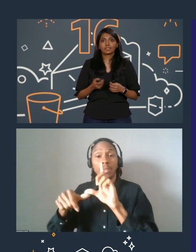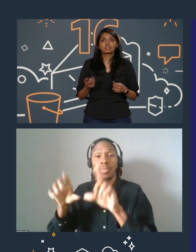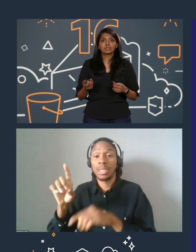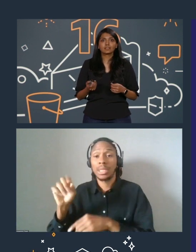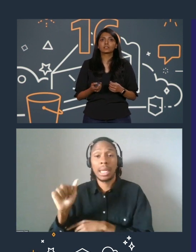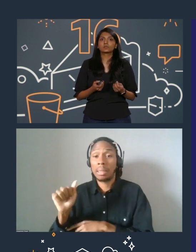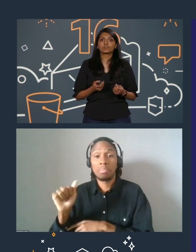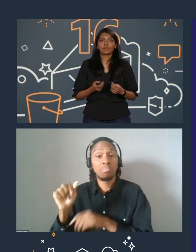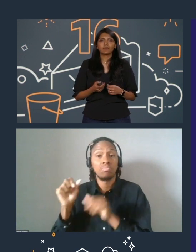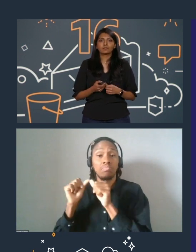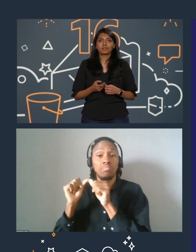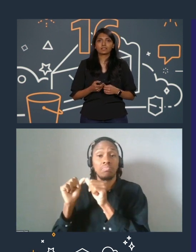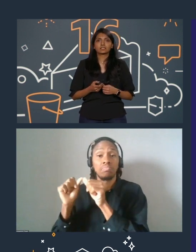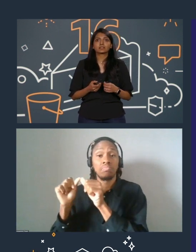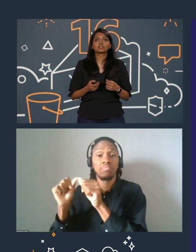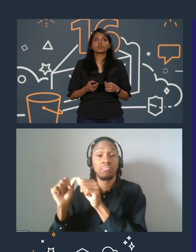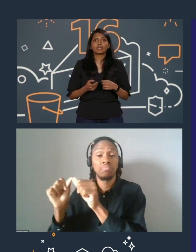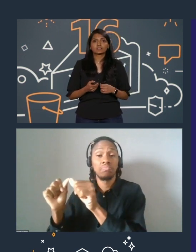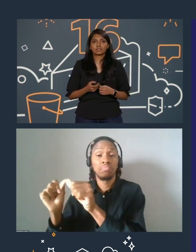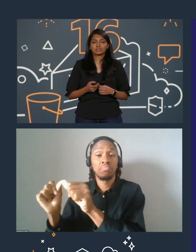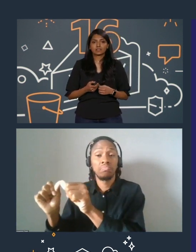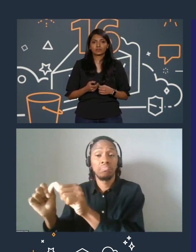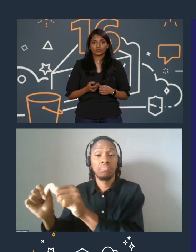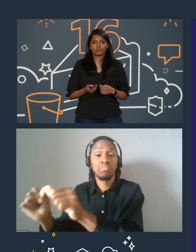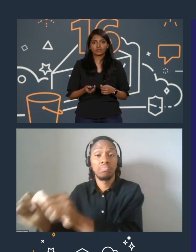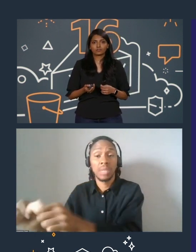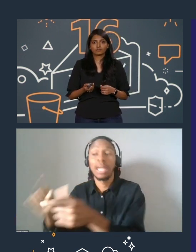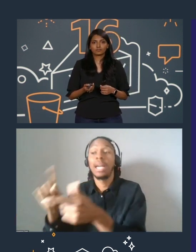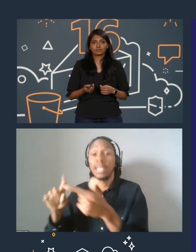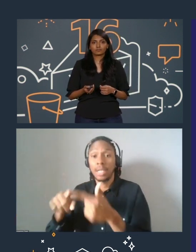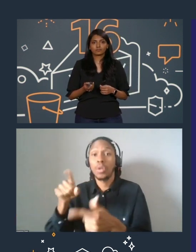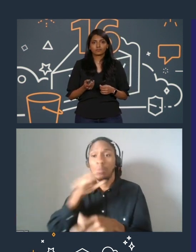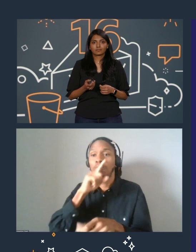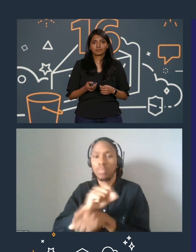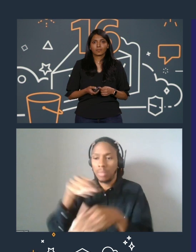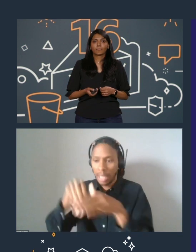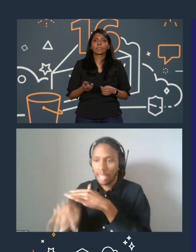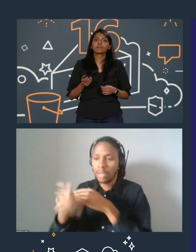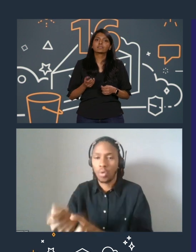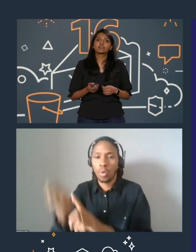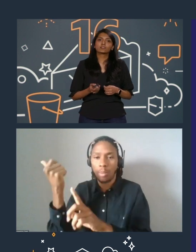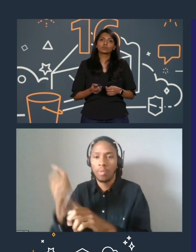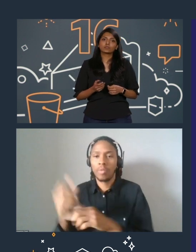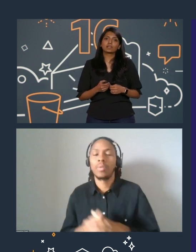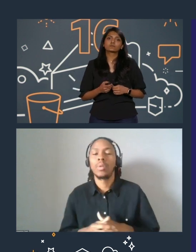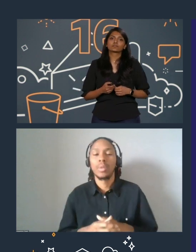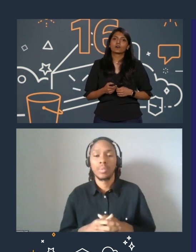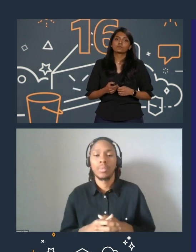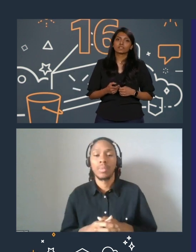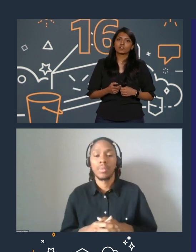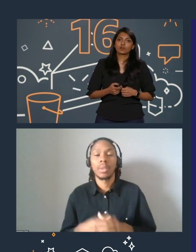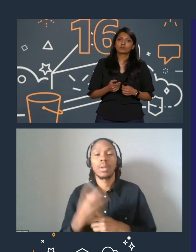Instead it will remain in place until you explicitly remove it. There are two types of object lock